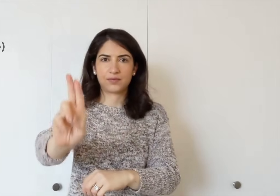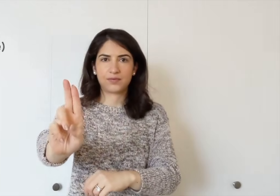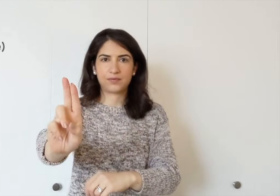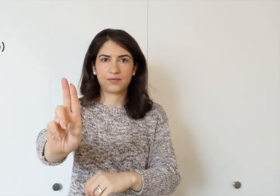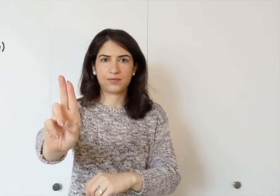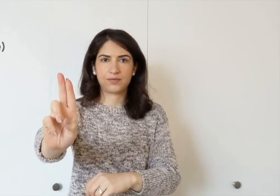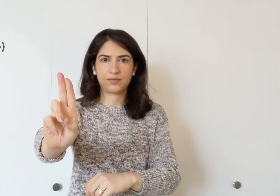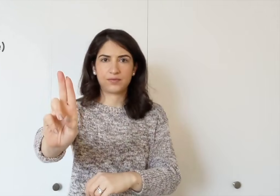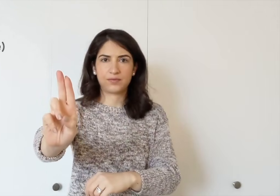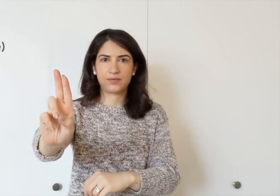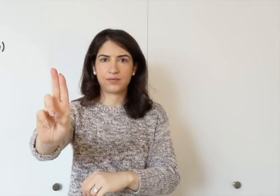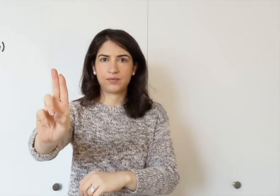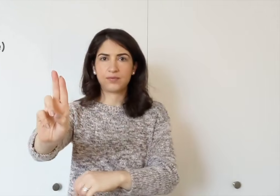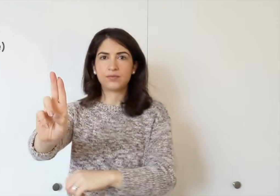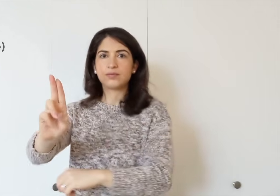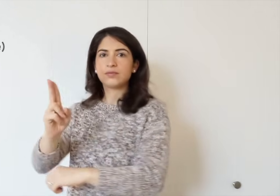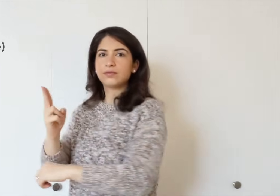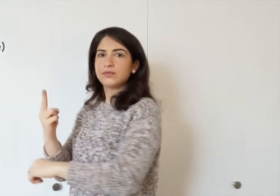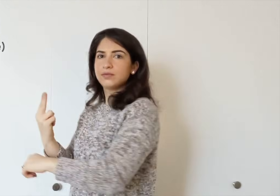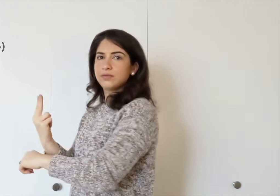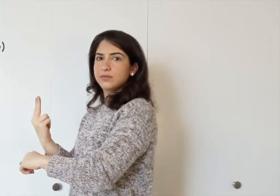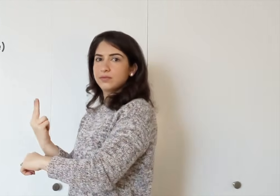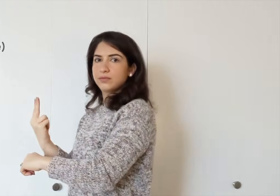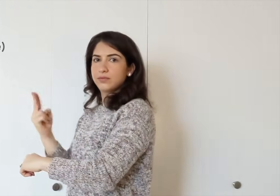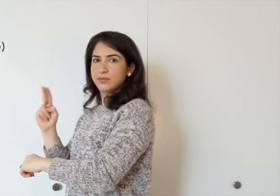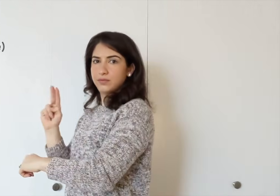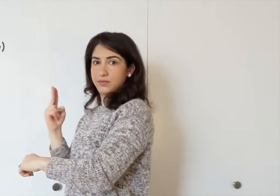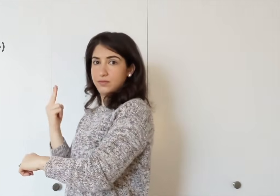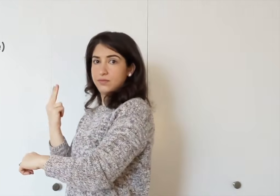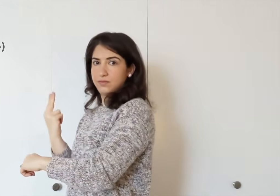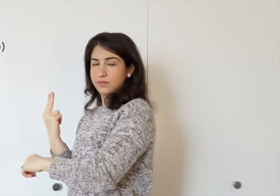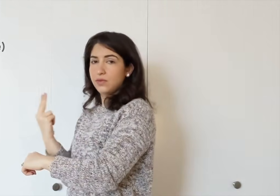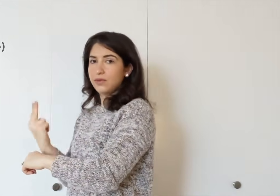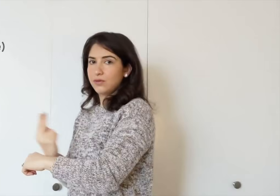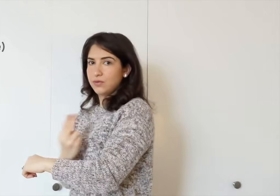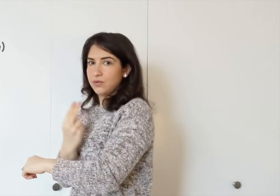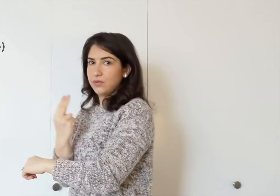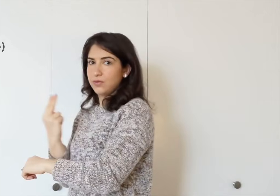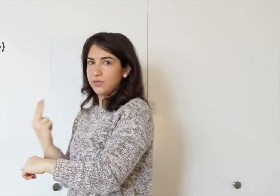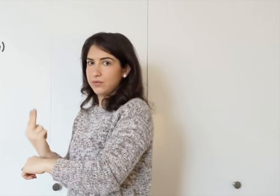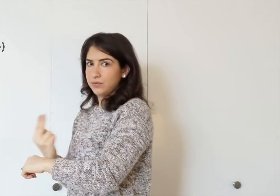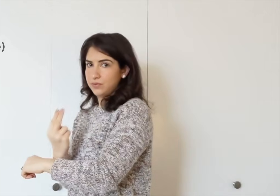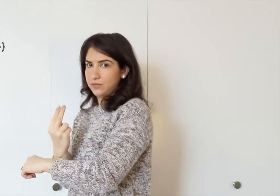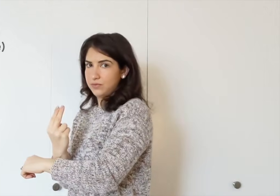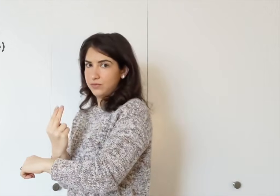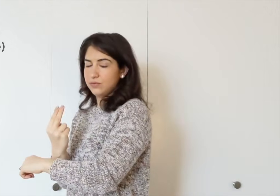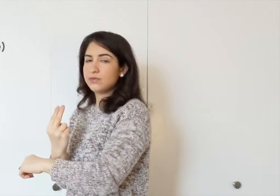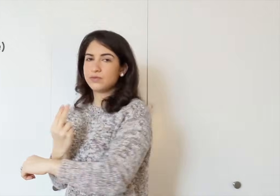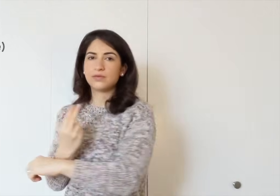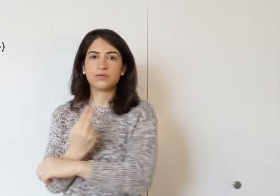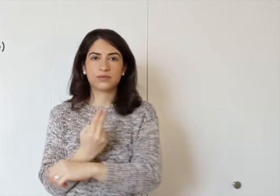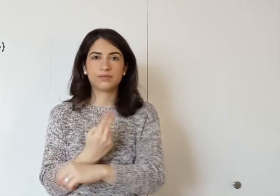The "U" handshape, palm in like this